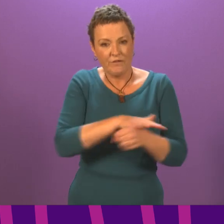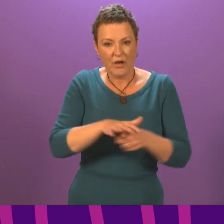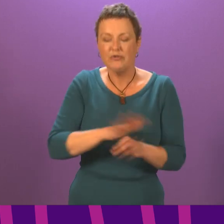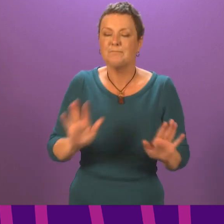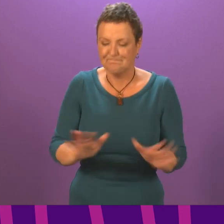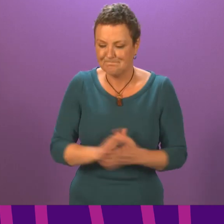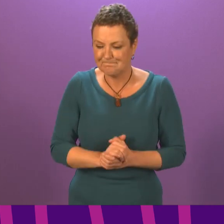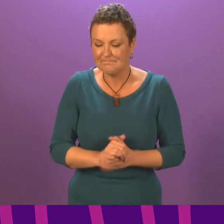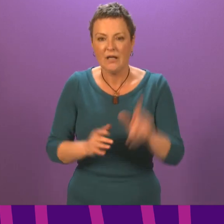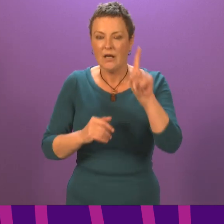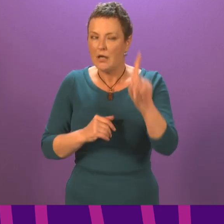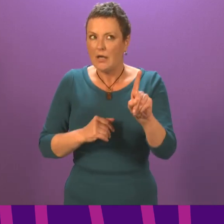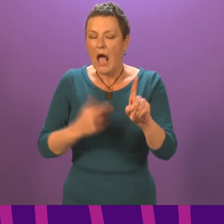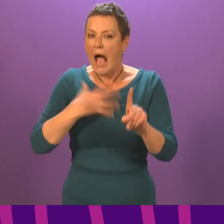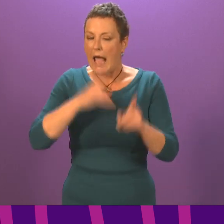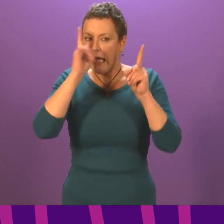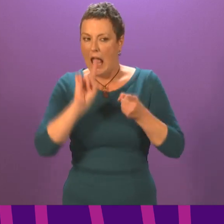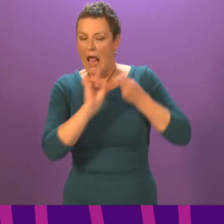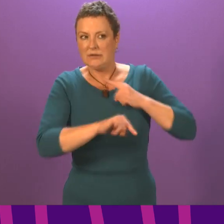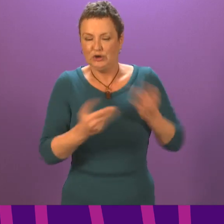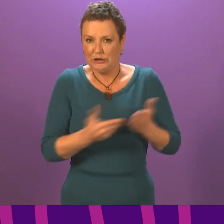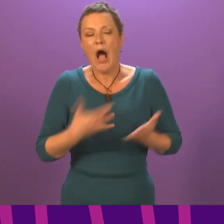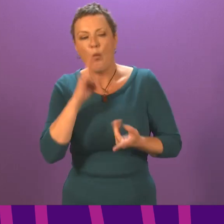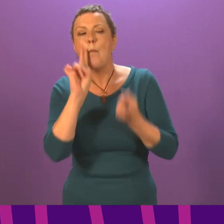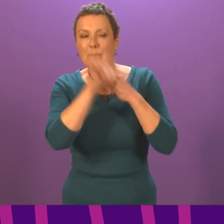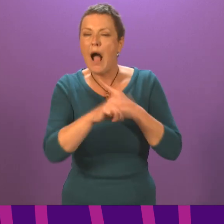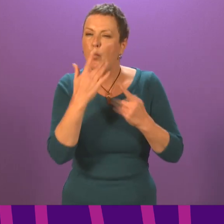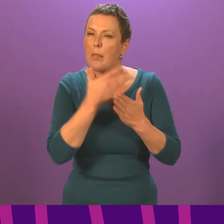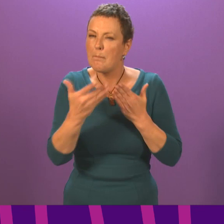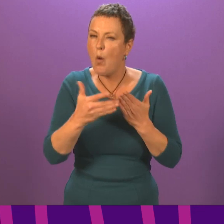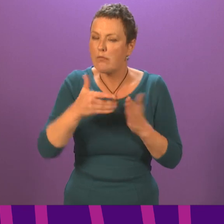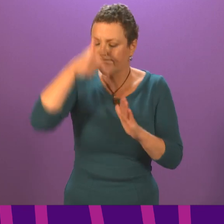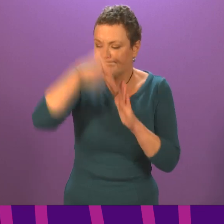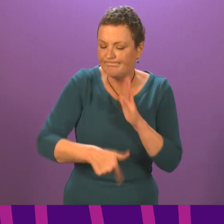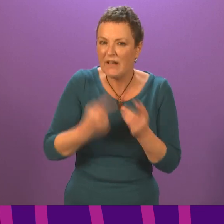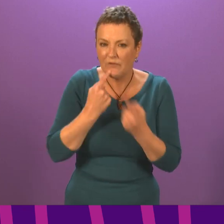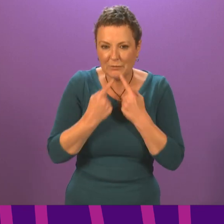that, because it is a particularly detailed point. If the fund that she talked about does